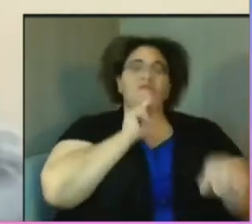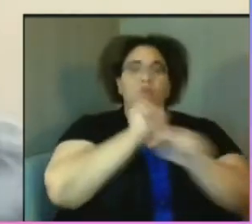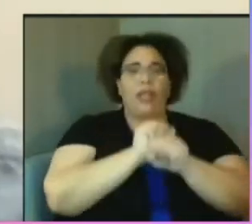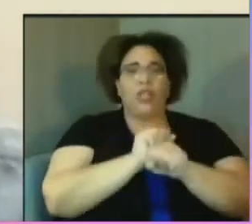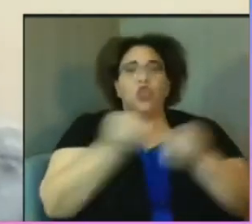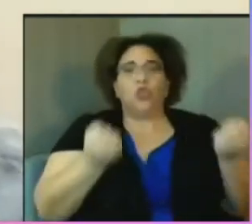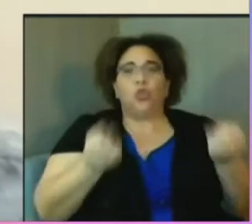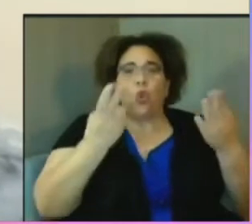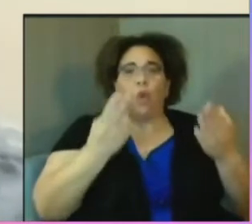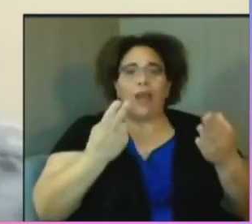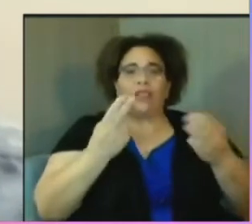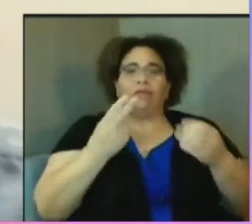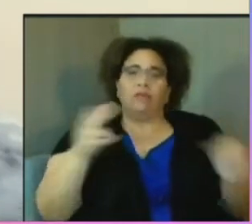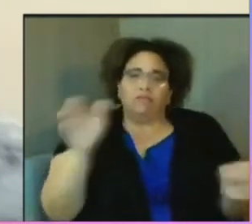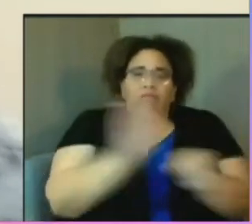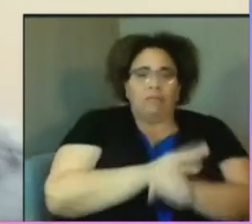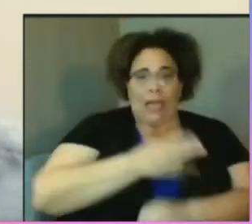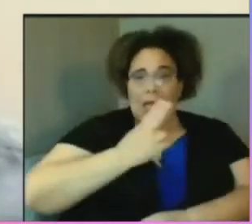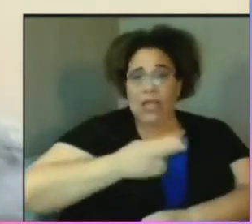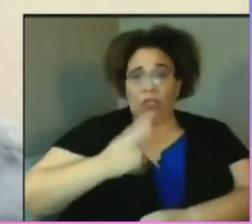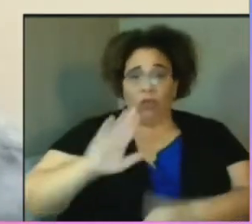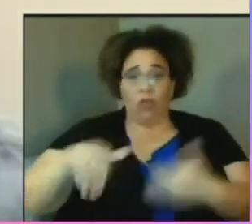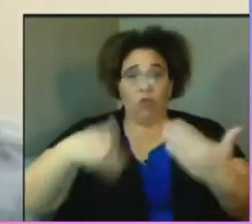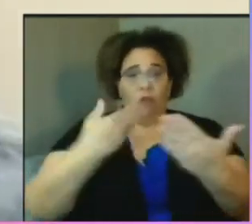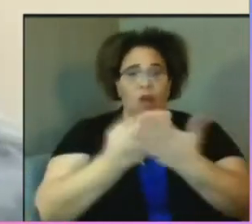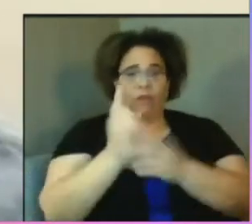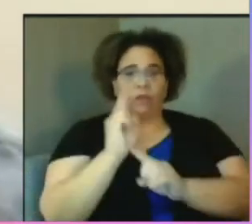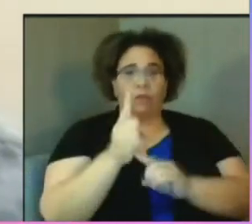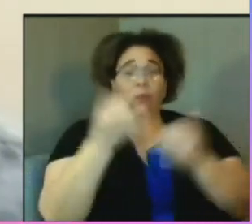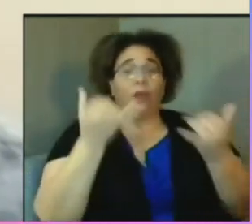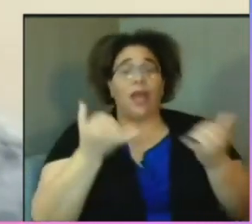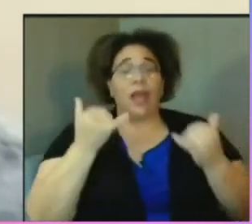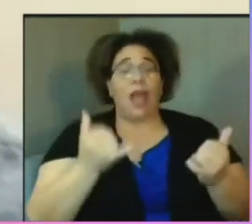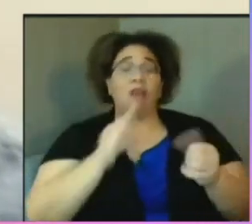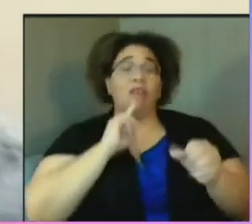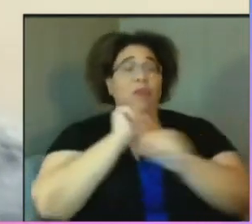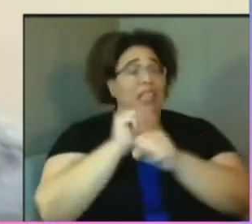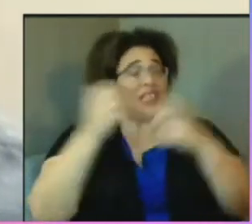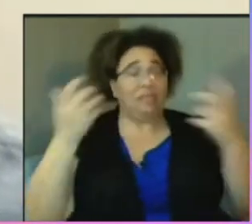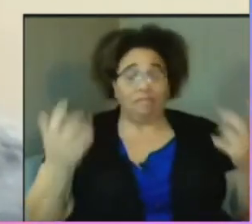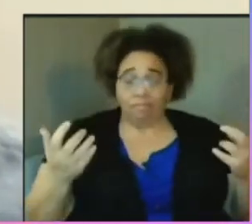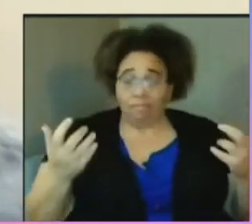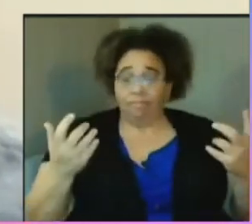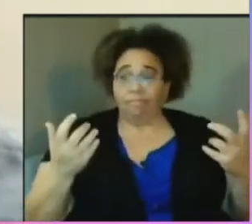that brought us to this moment and even just the fact that the mobilization